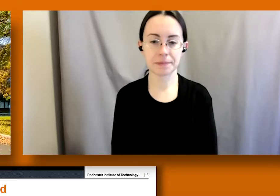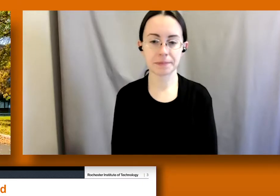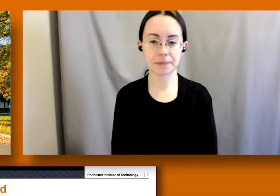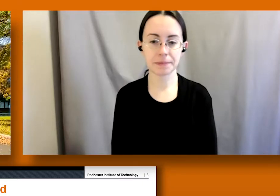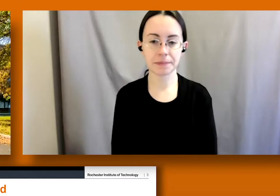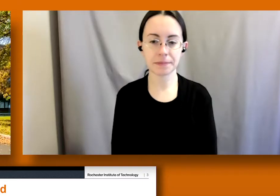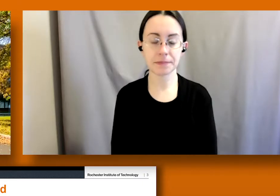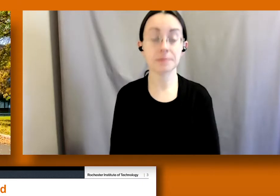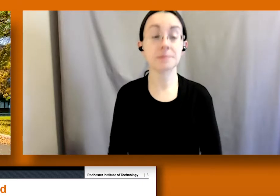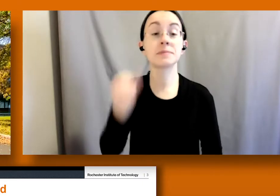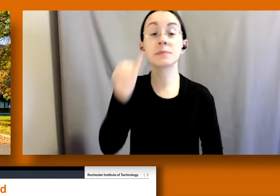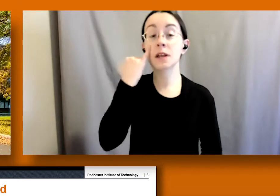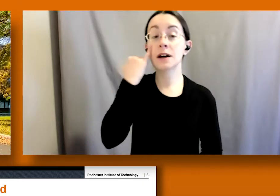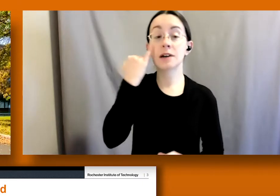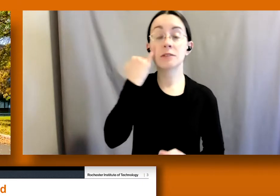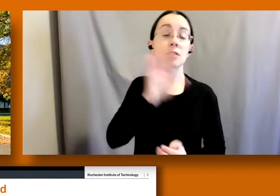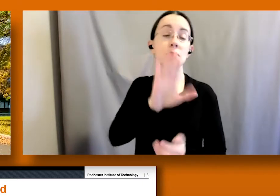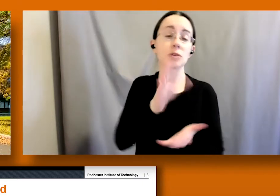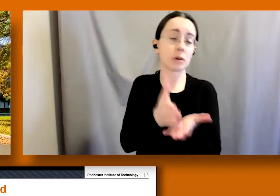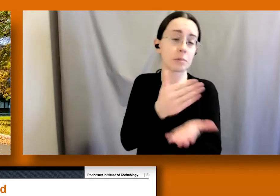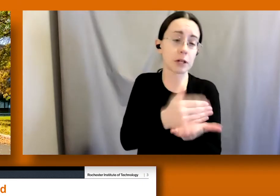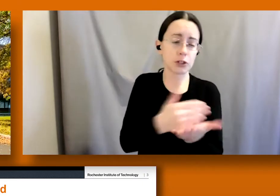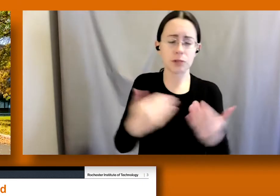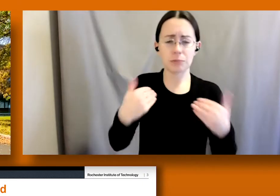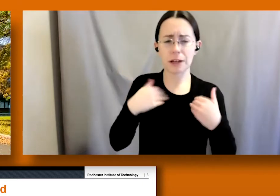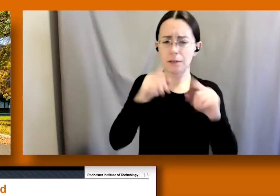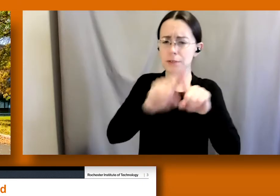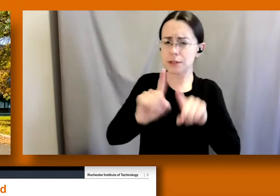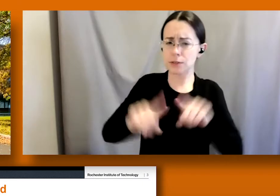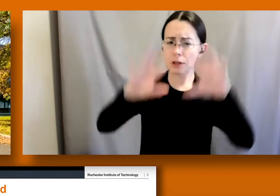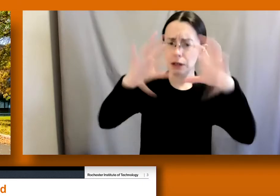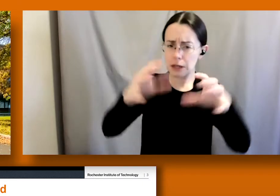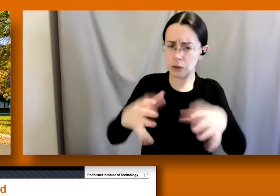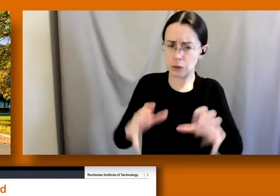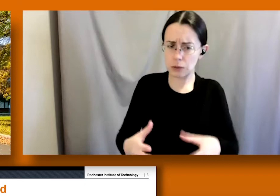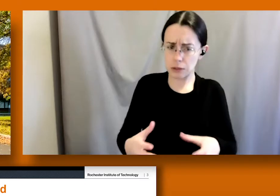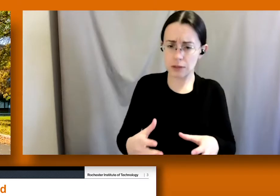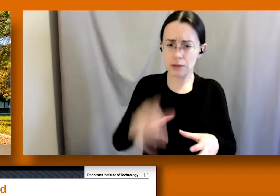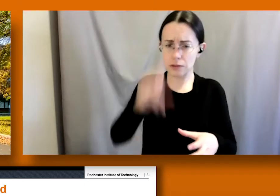you might have certain categories that will be included in the project,